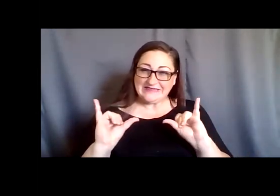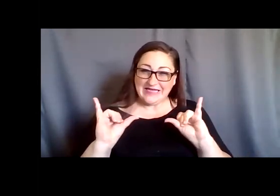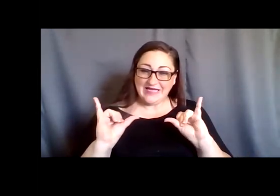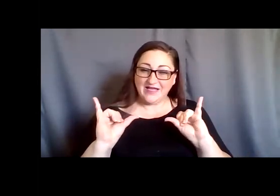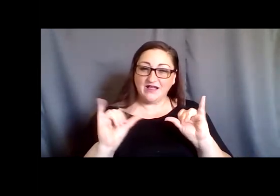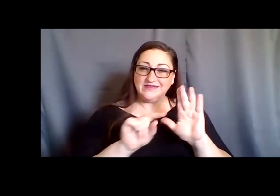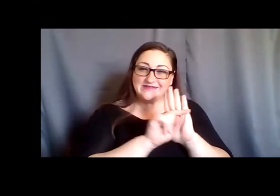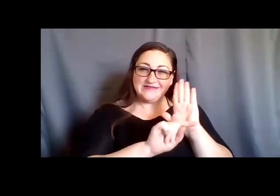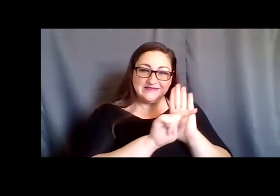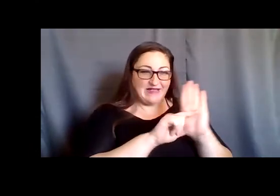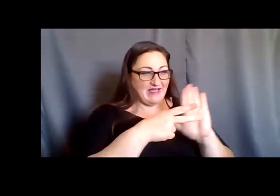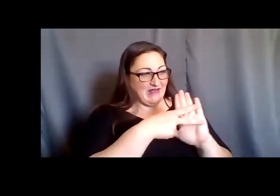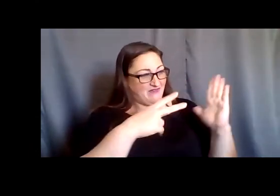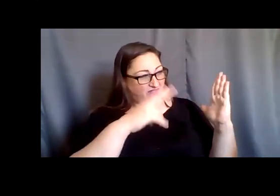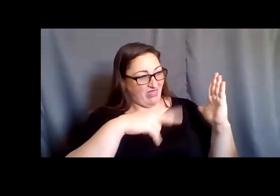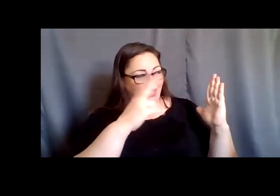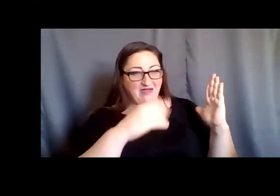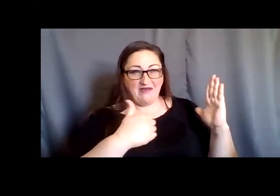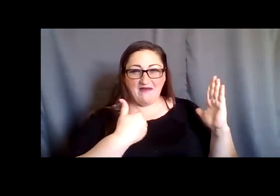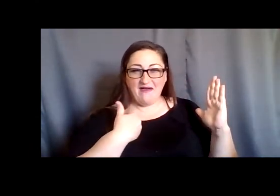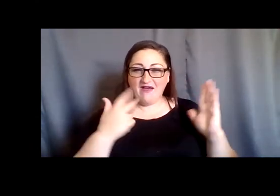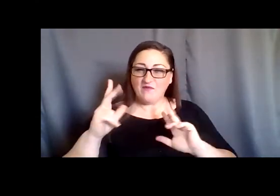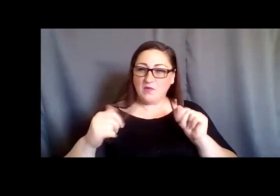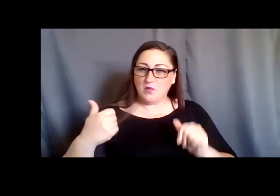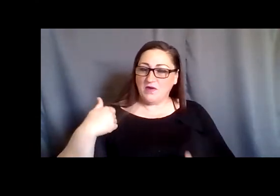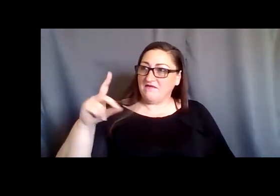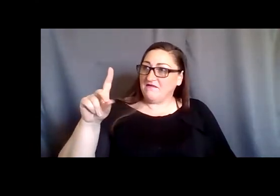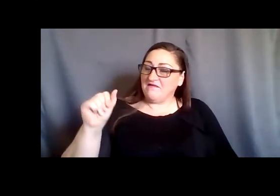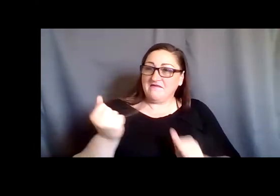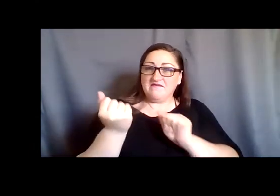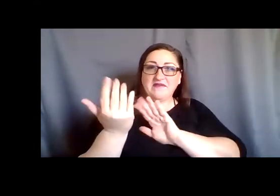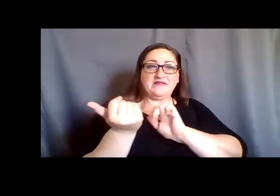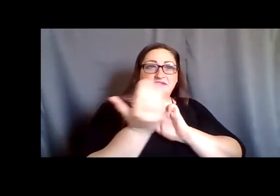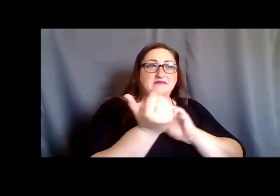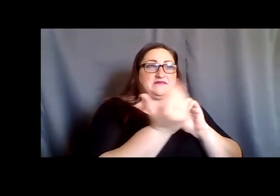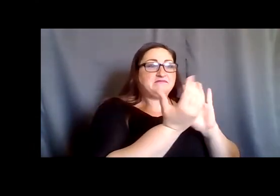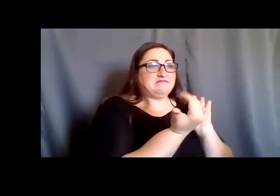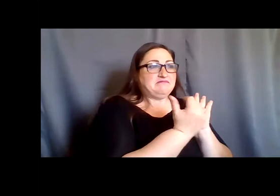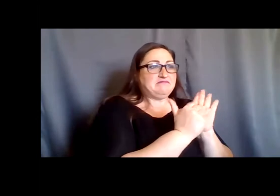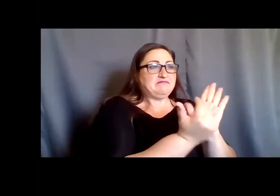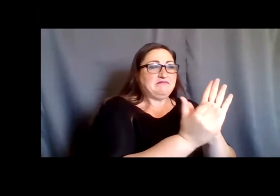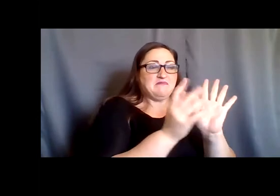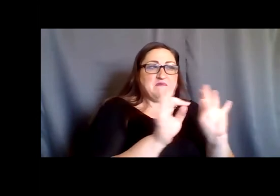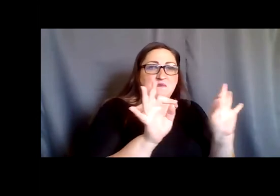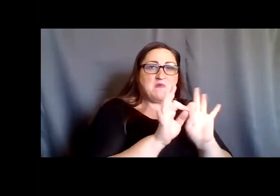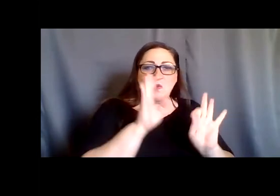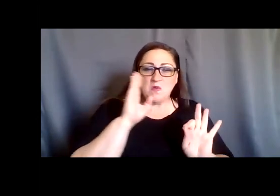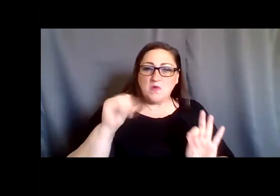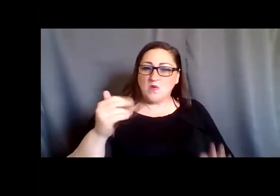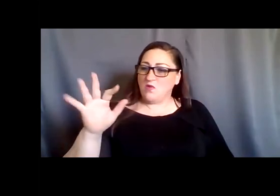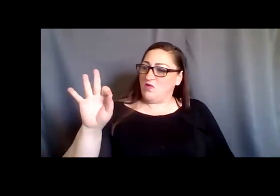And we must face it that here at Ford, in the past, the Ford Foundation has been a part of the problem.